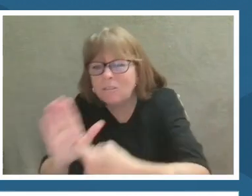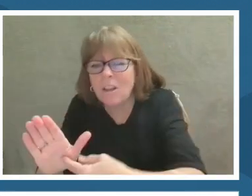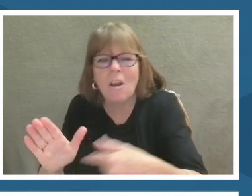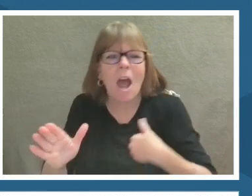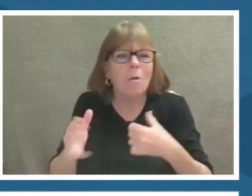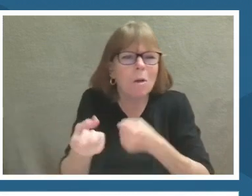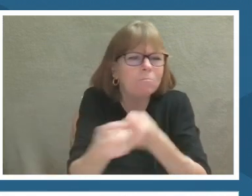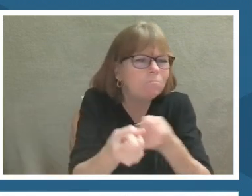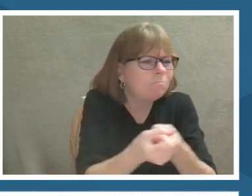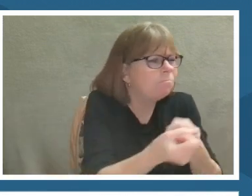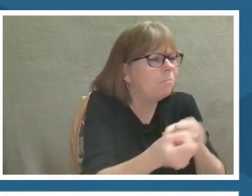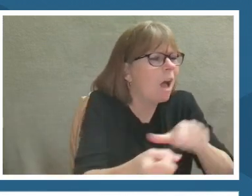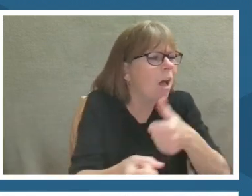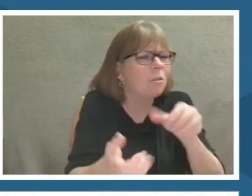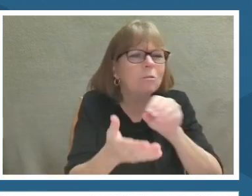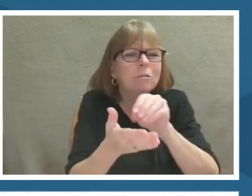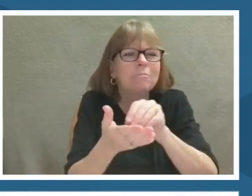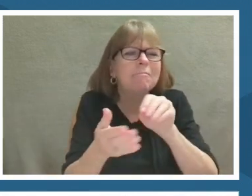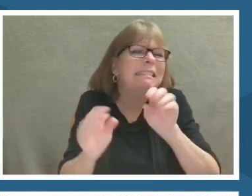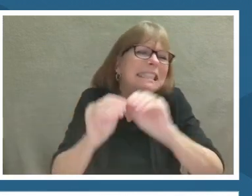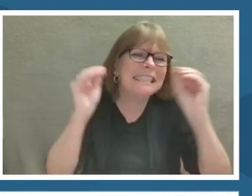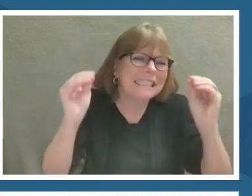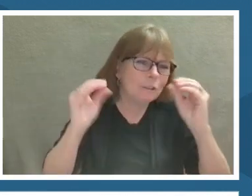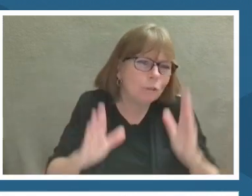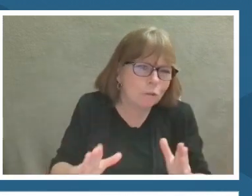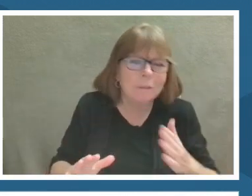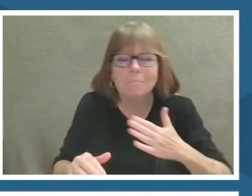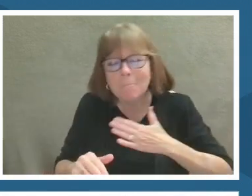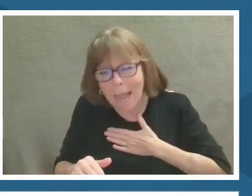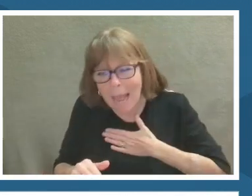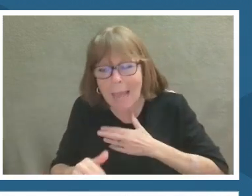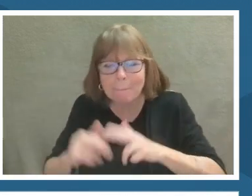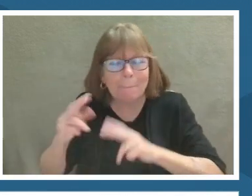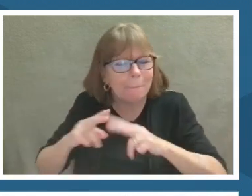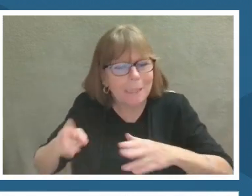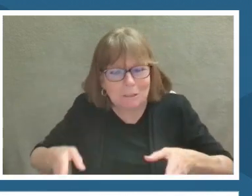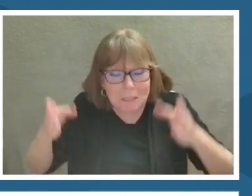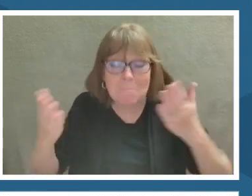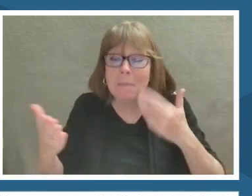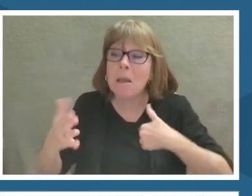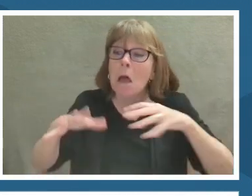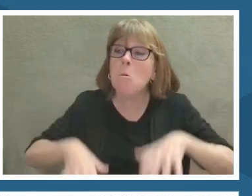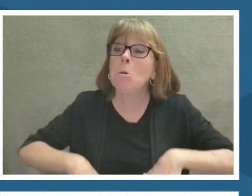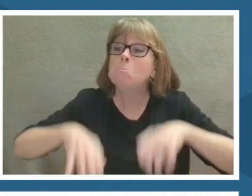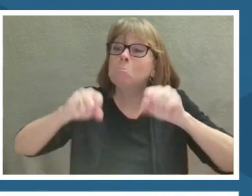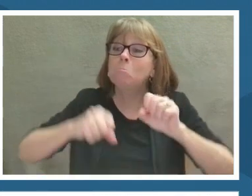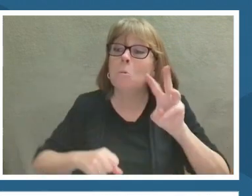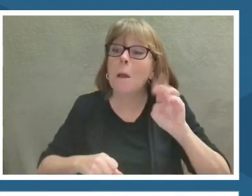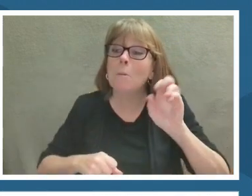perhaps conduct future webinars on convergence